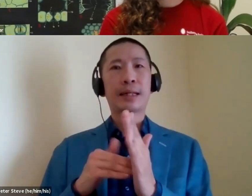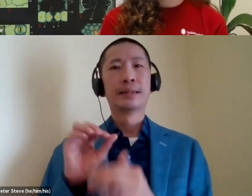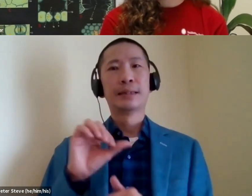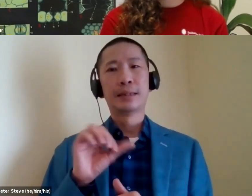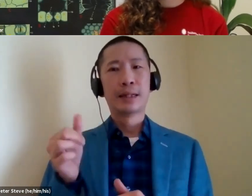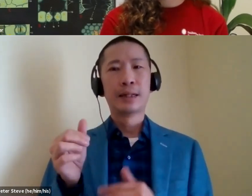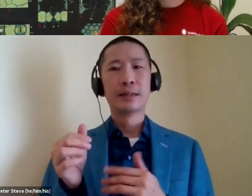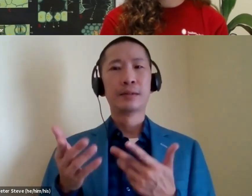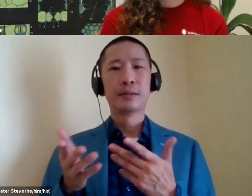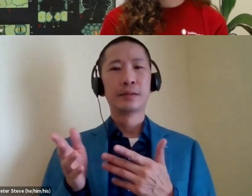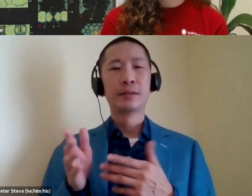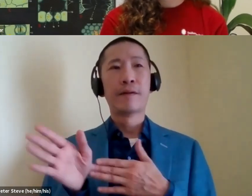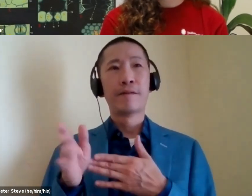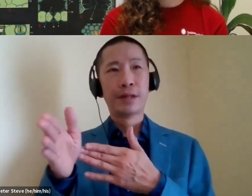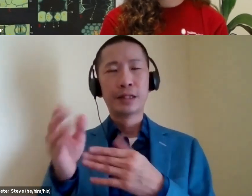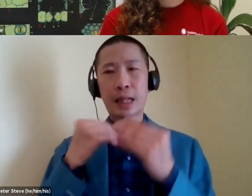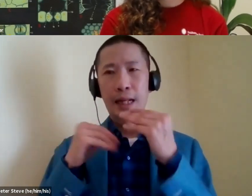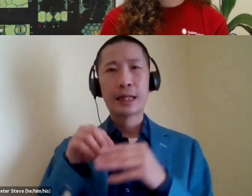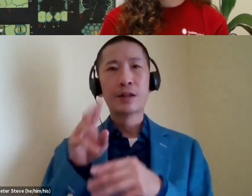Kim Komatsu (she/her): the herbivores that are eating them in the water as well.